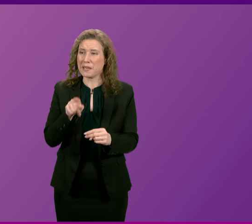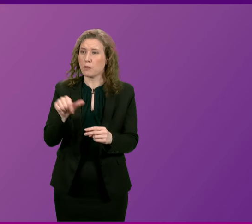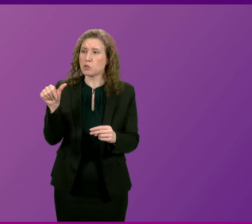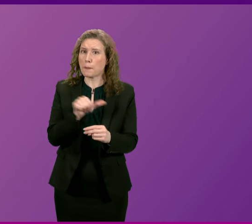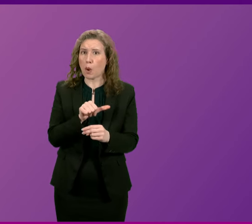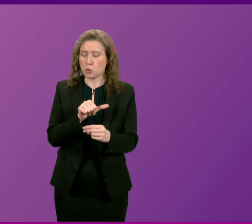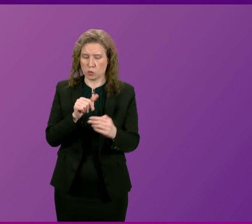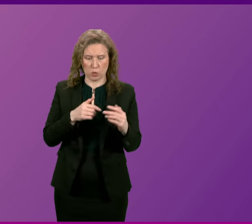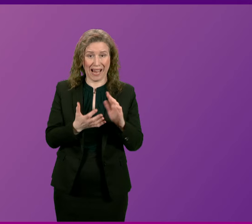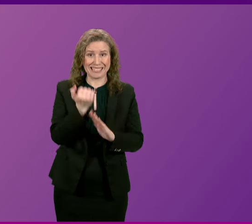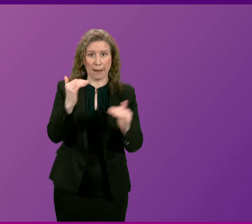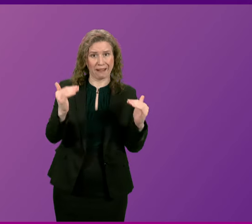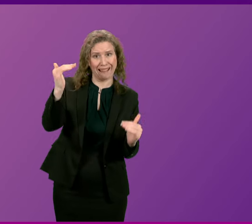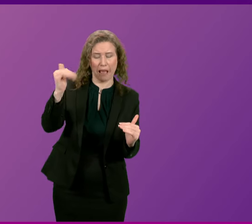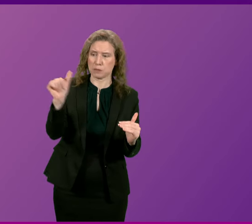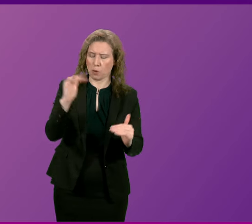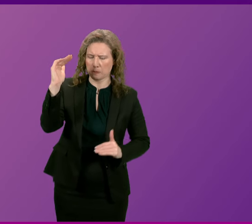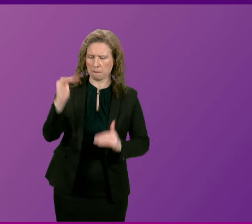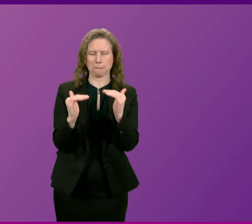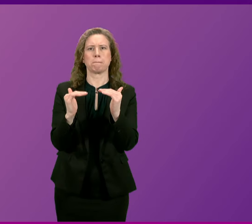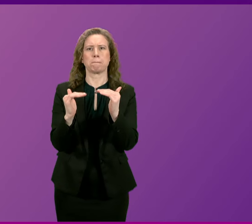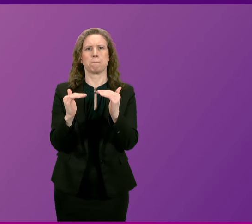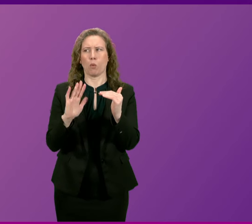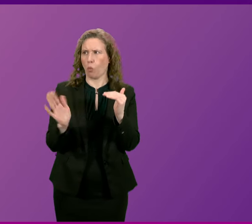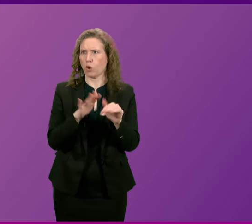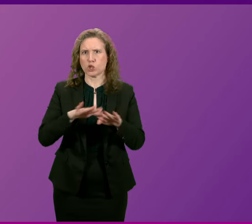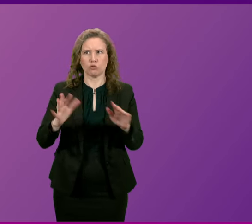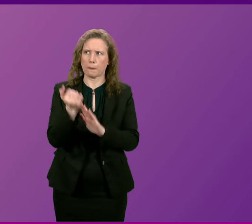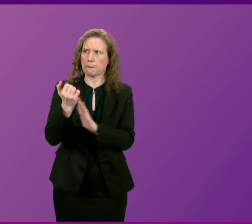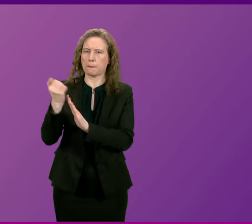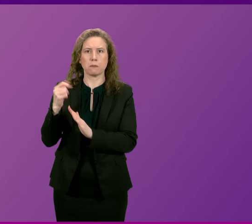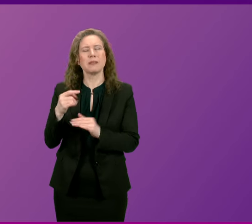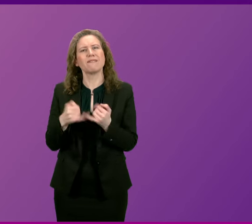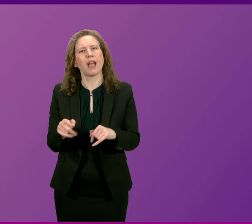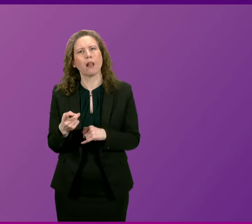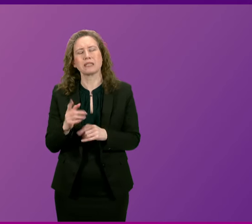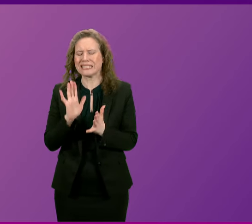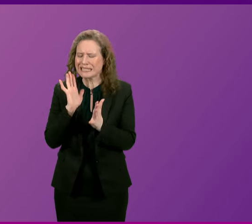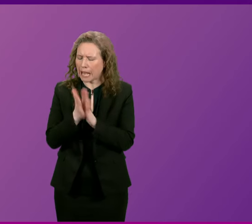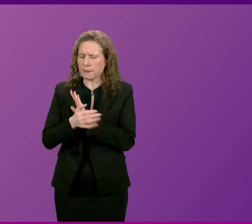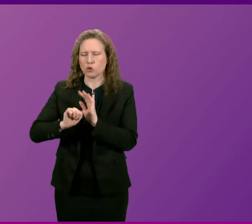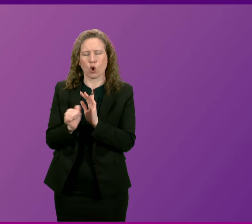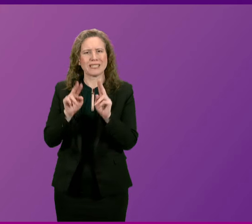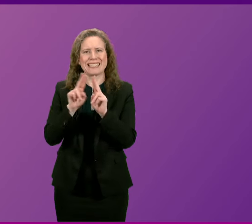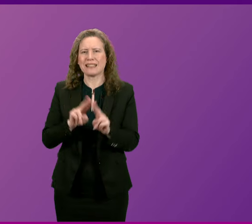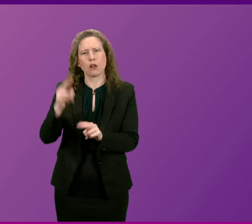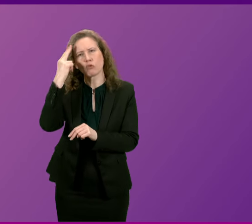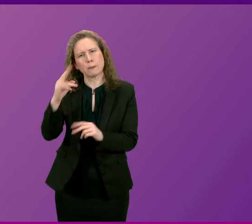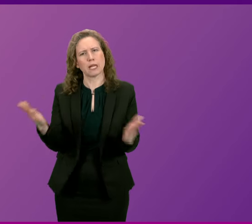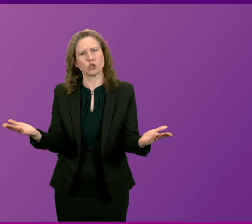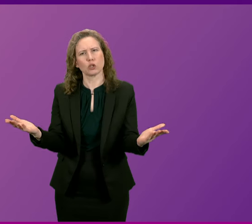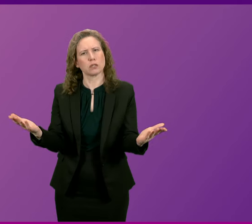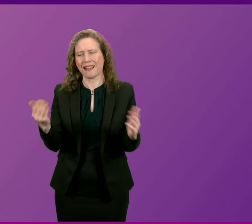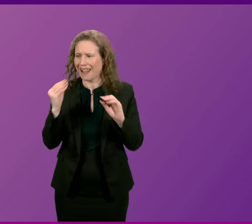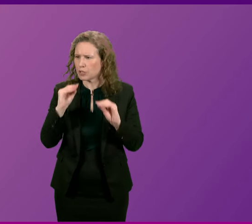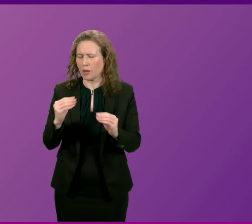attainment gap entirely, but he failed. He damaged Scotland’s international reputation for education.